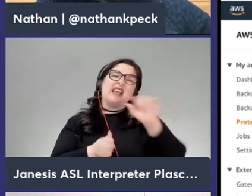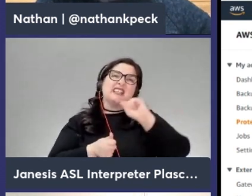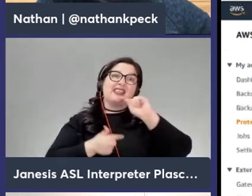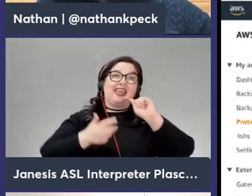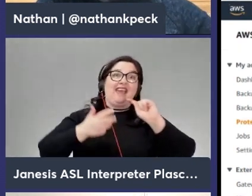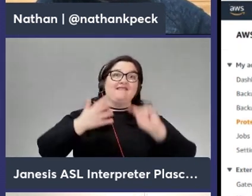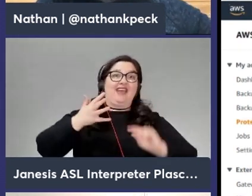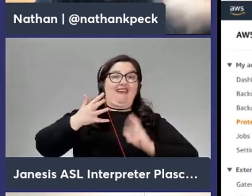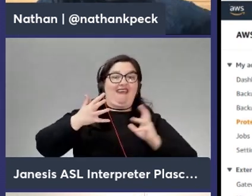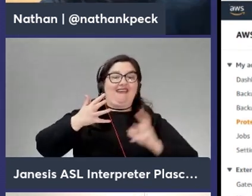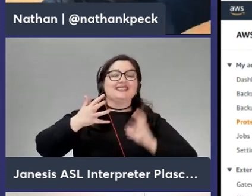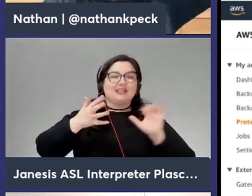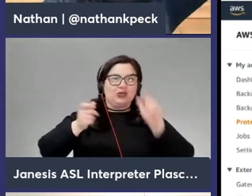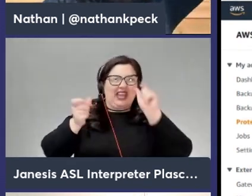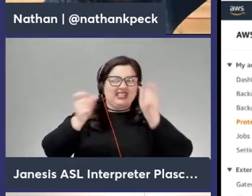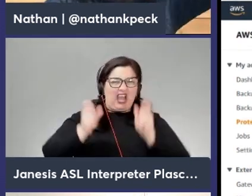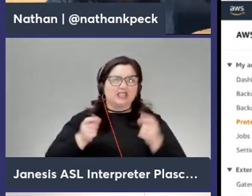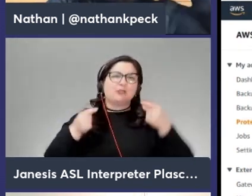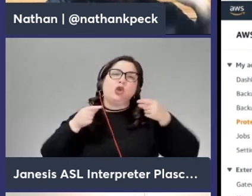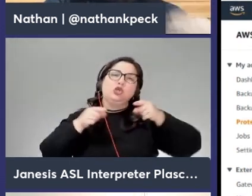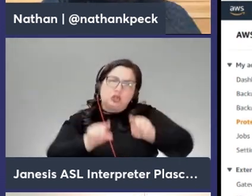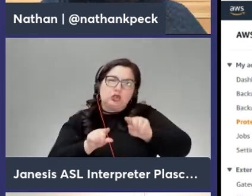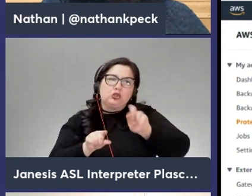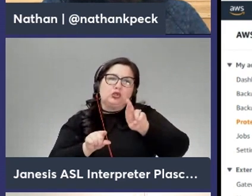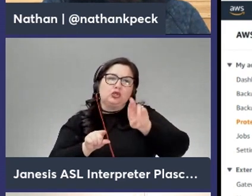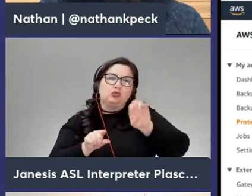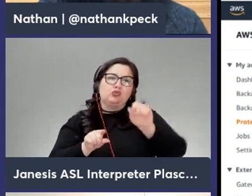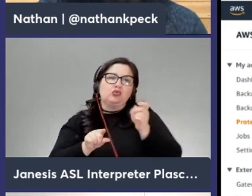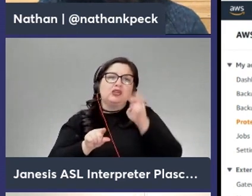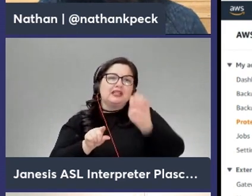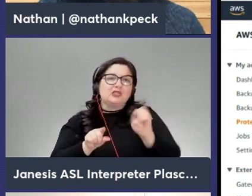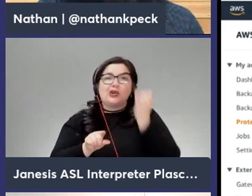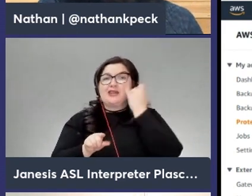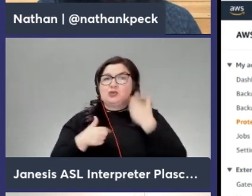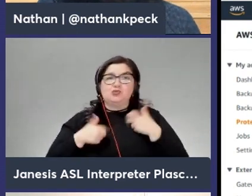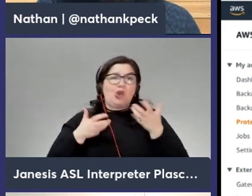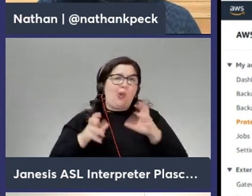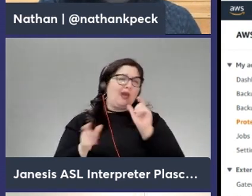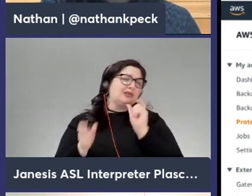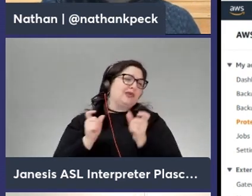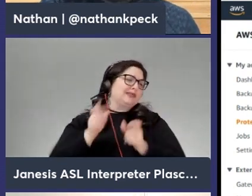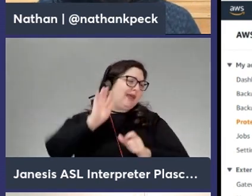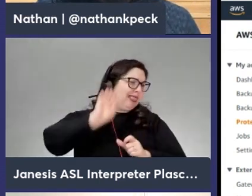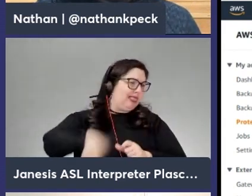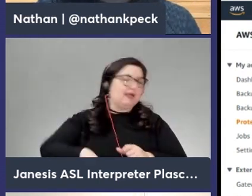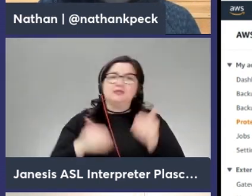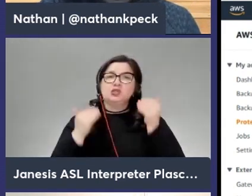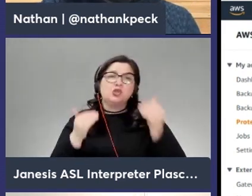during restore, but if you don't want to customize any settings, you can just keep everything as default